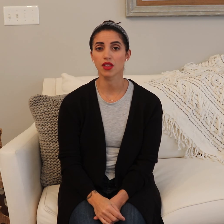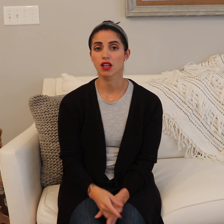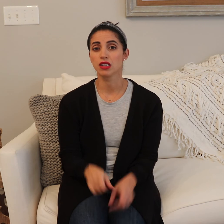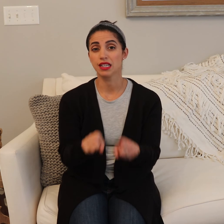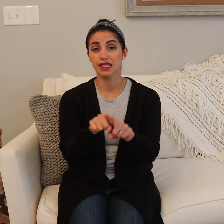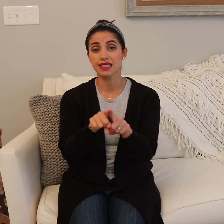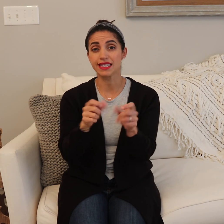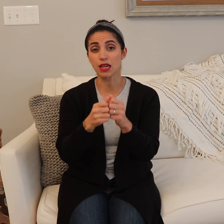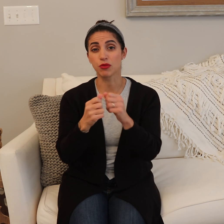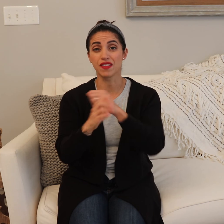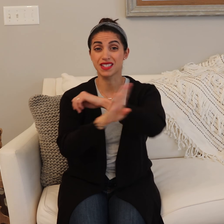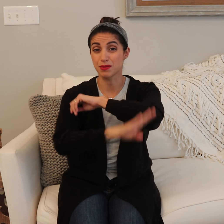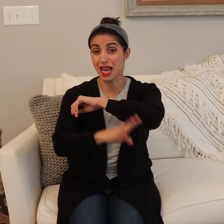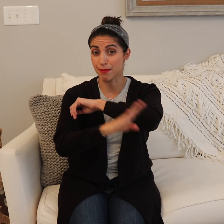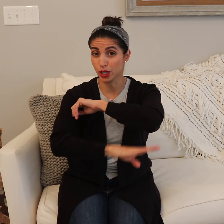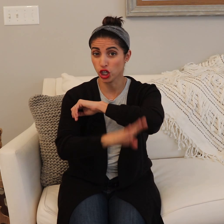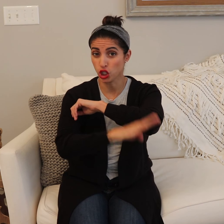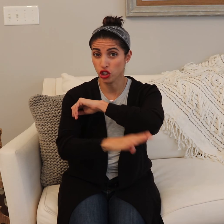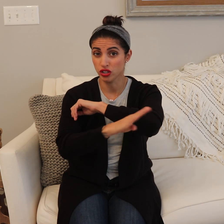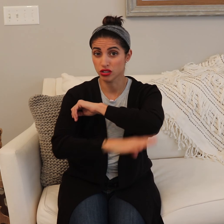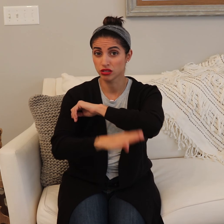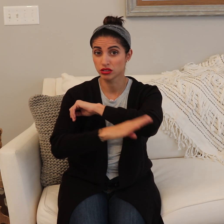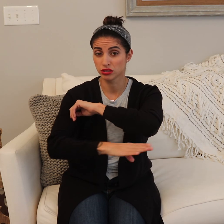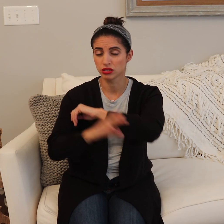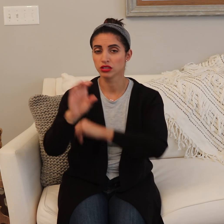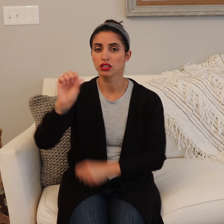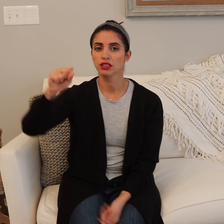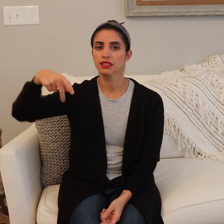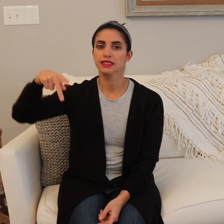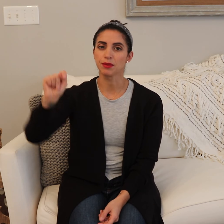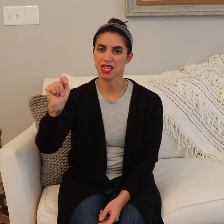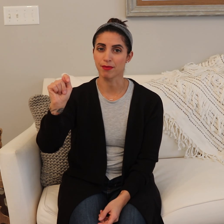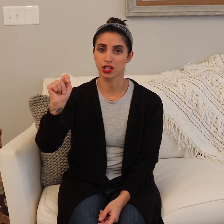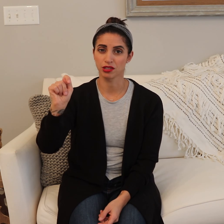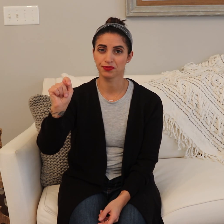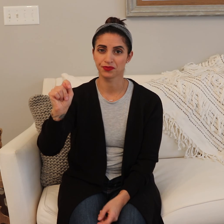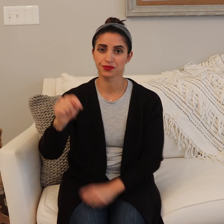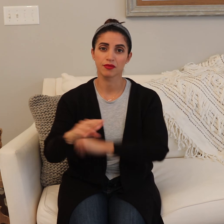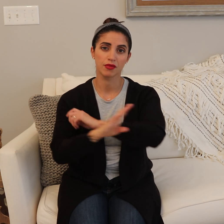Same with SEPTEMBER S-E-P-T.